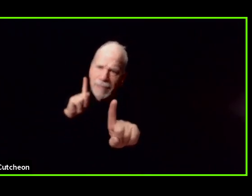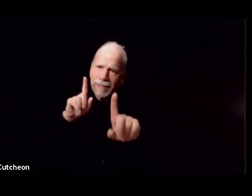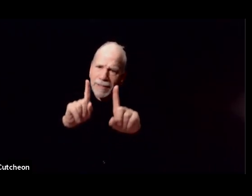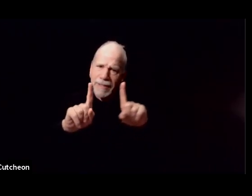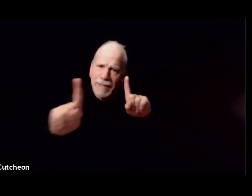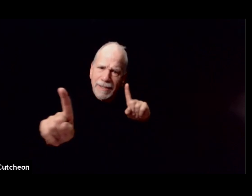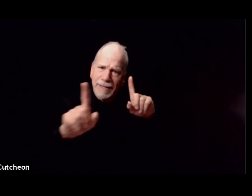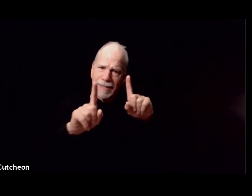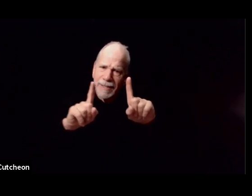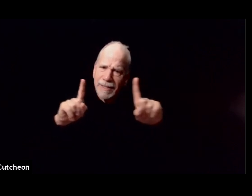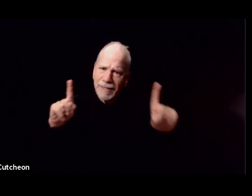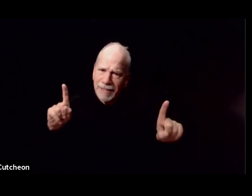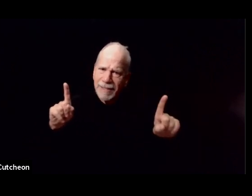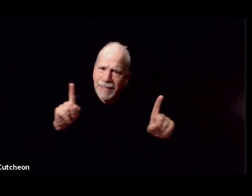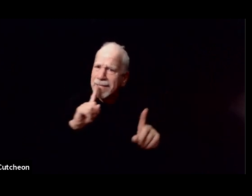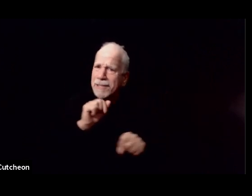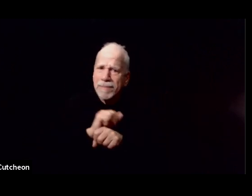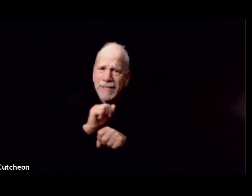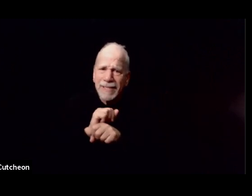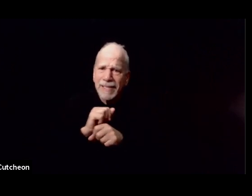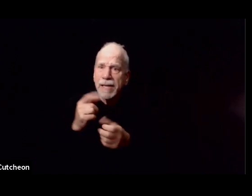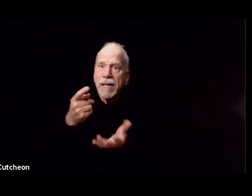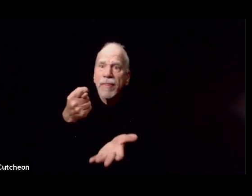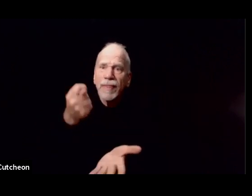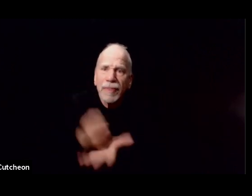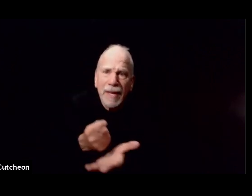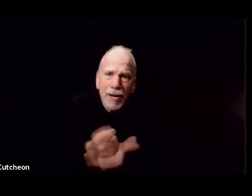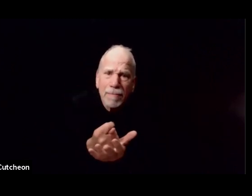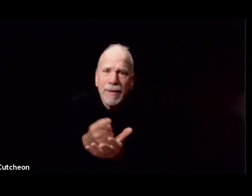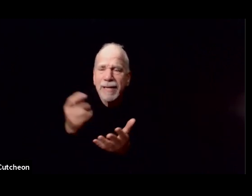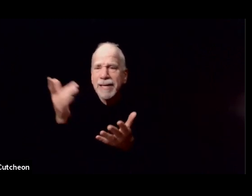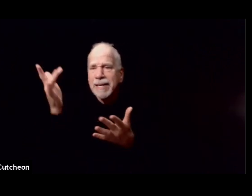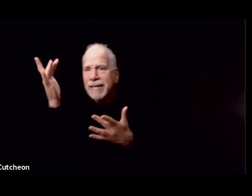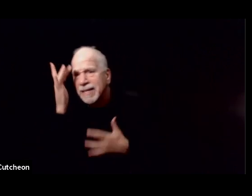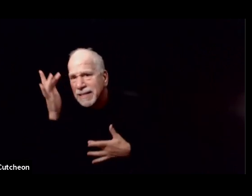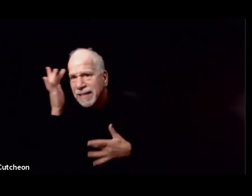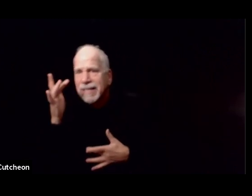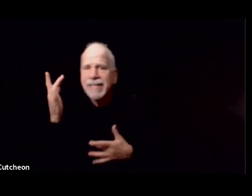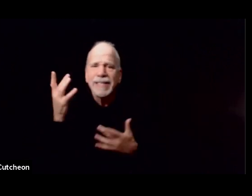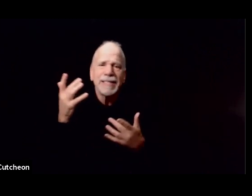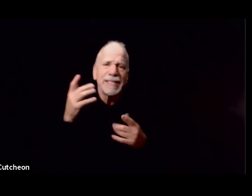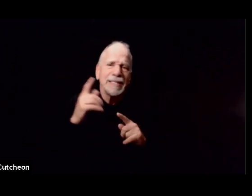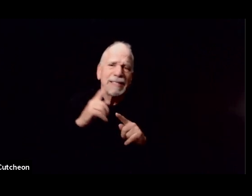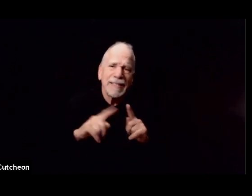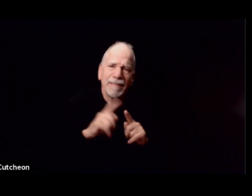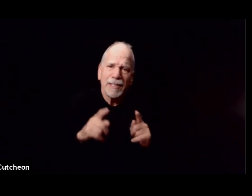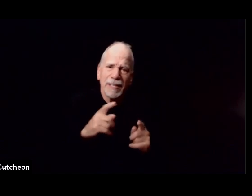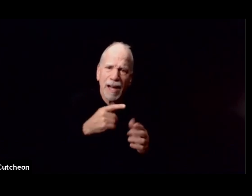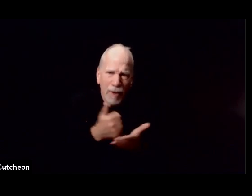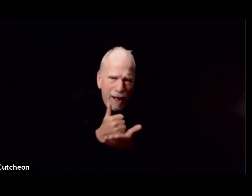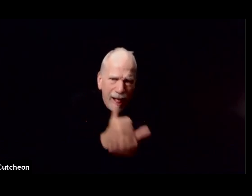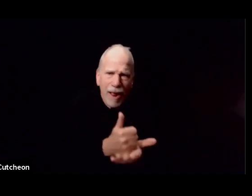them how to ventilate them how to support them so that hopefully we can keep more of these patients out of intensive care or get them out of intensive care more quickly or